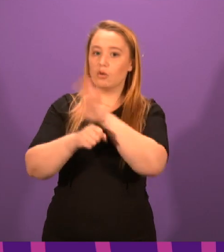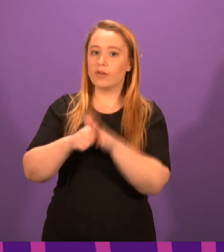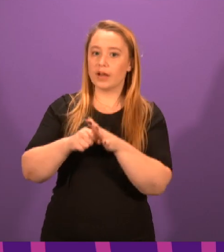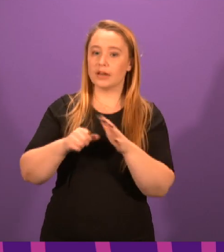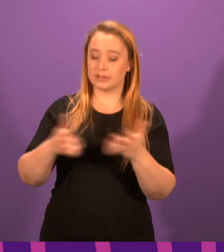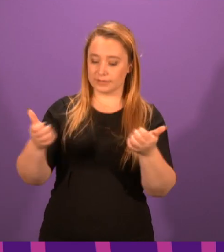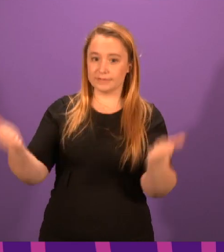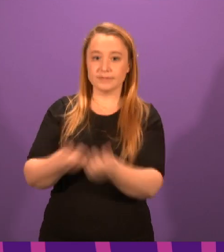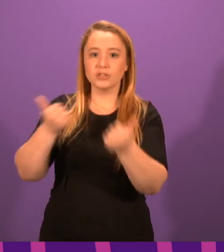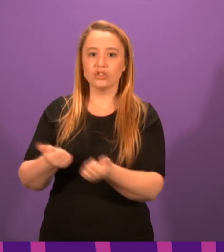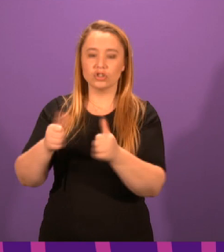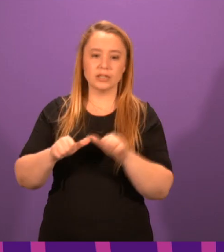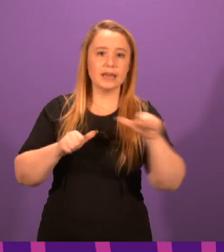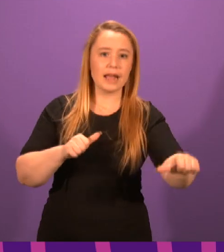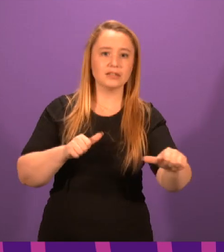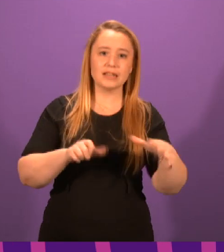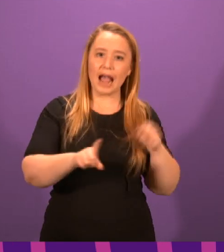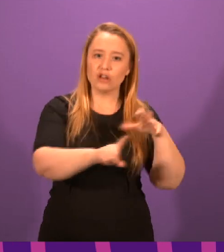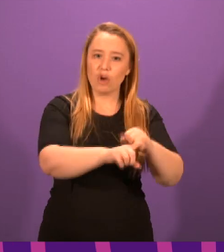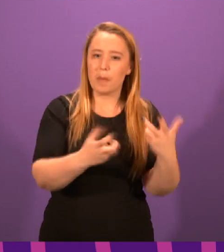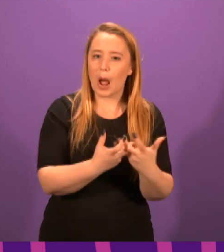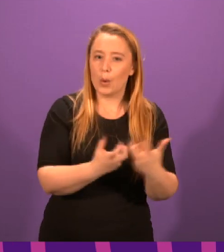Jeane Freeman: That is a really important